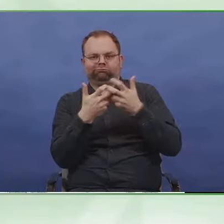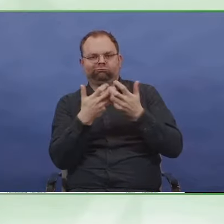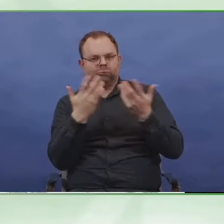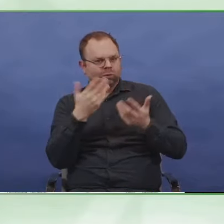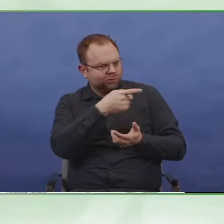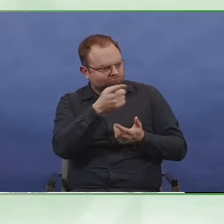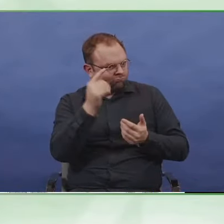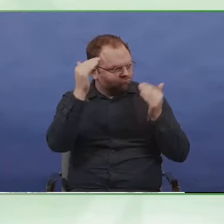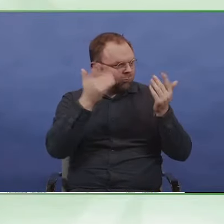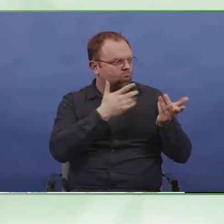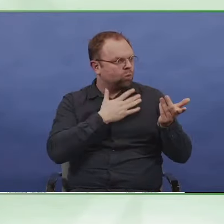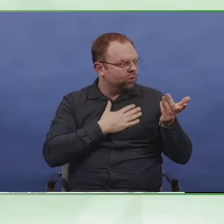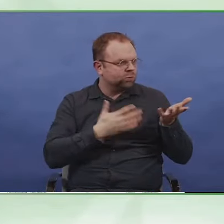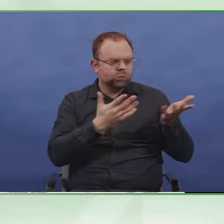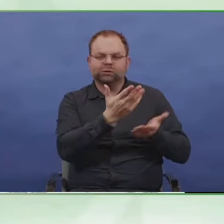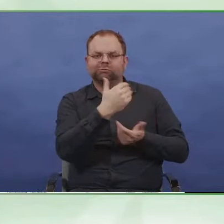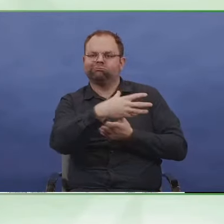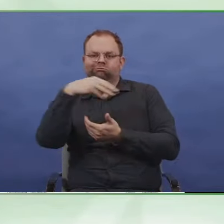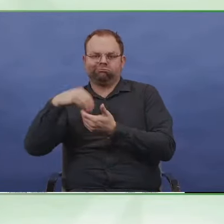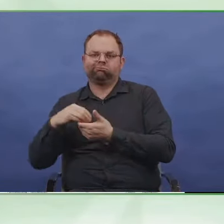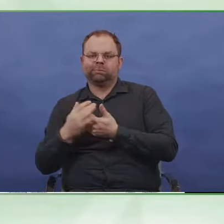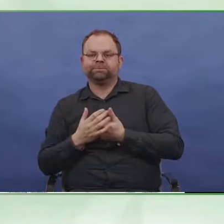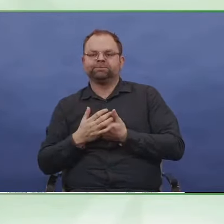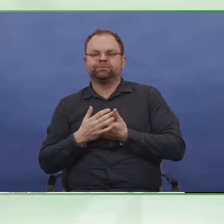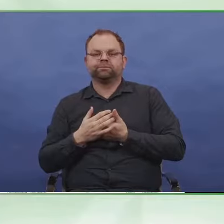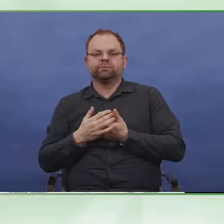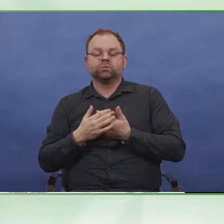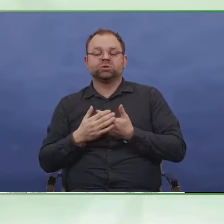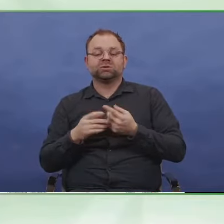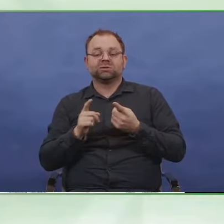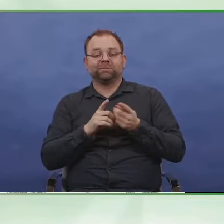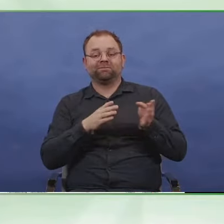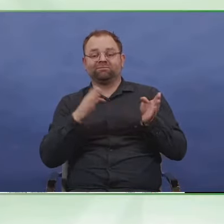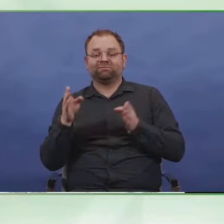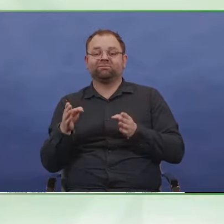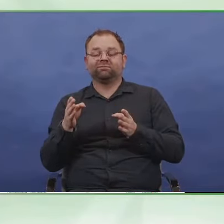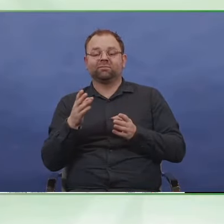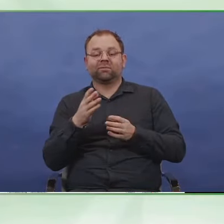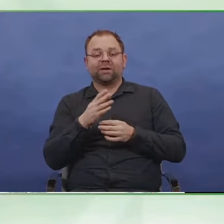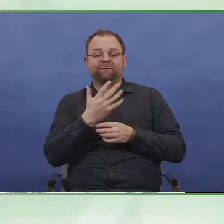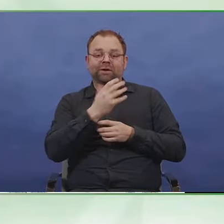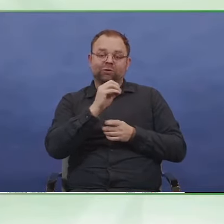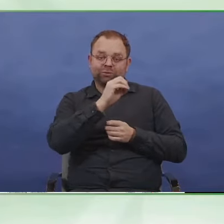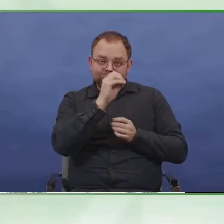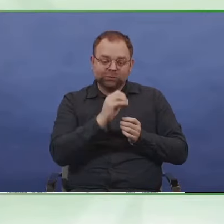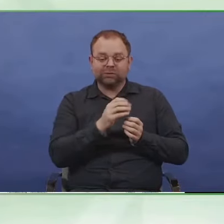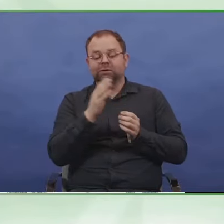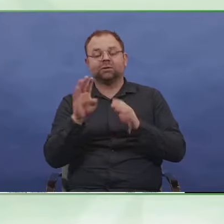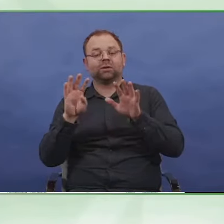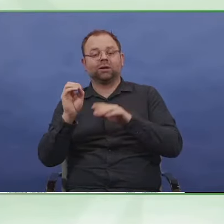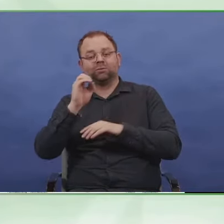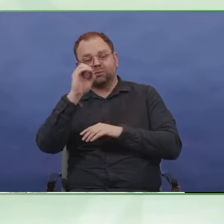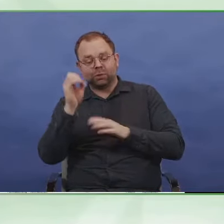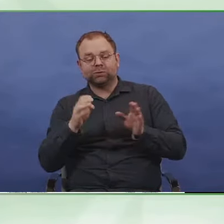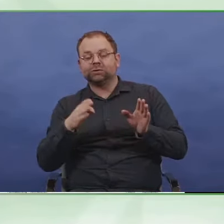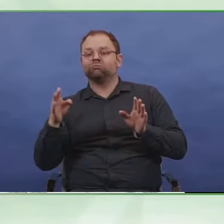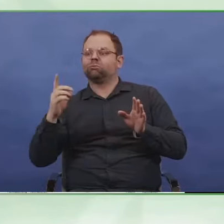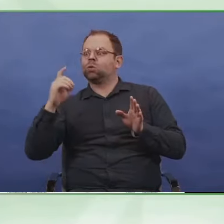all abilities, and so it was great expense, but for the products that